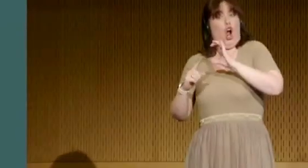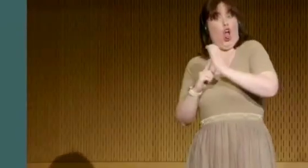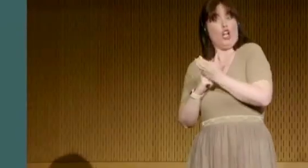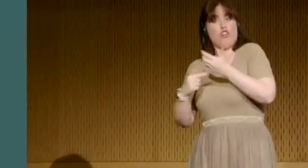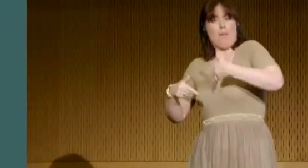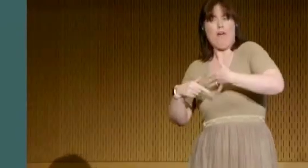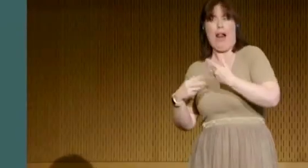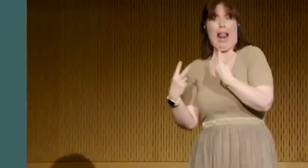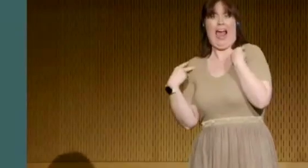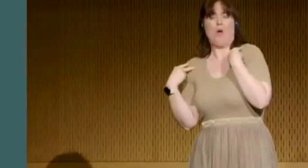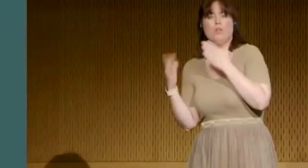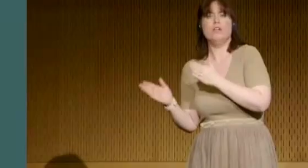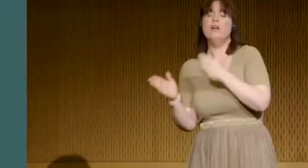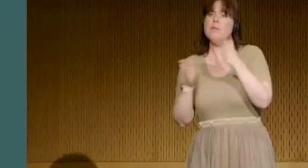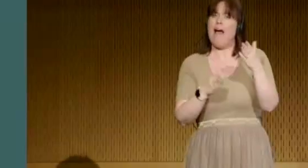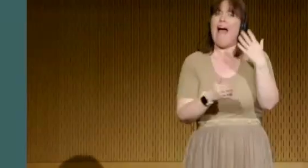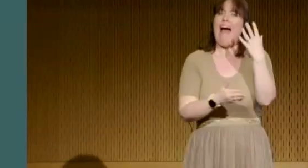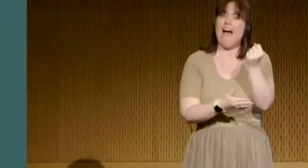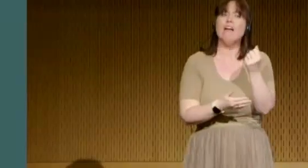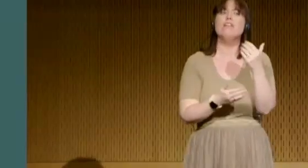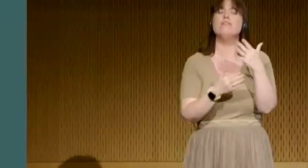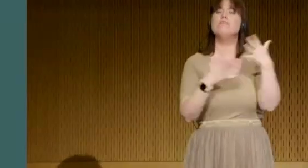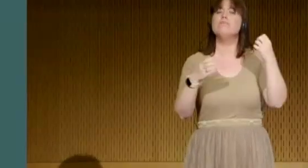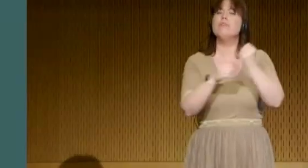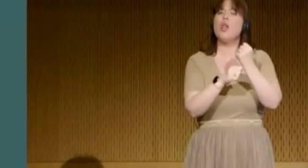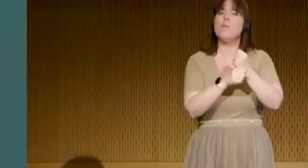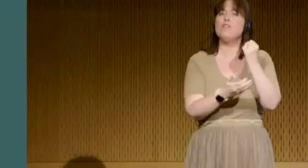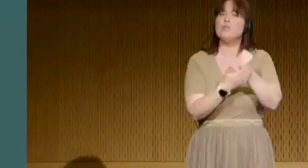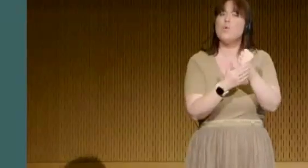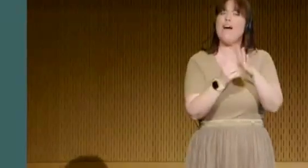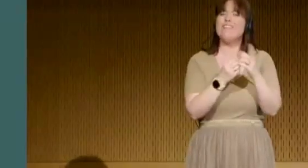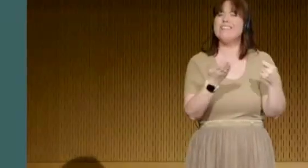would have a higher instance of students coming to us in FET who have additional learning needs who